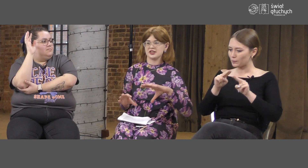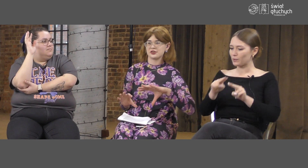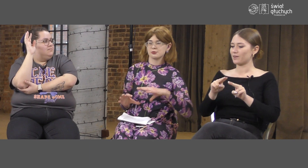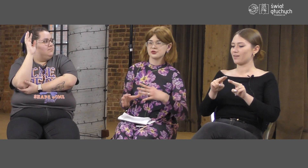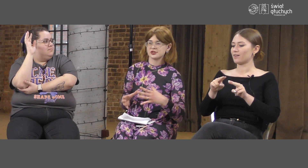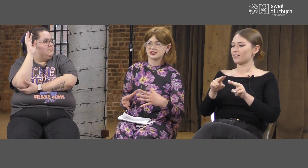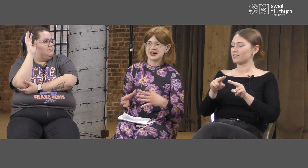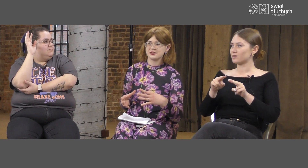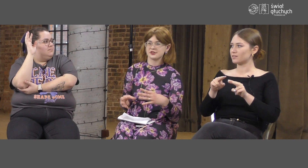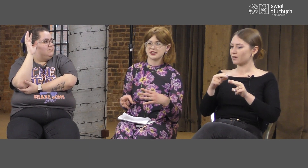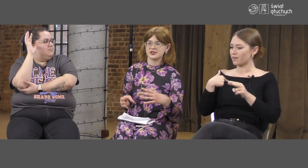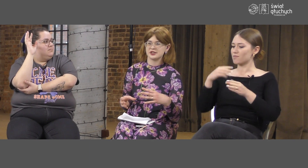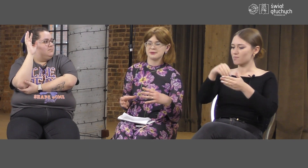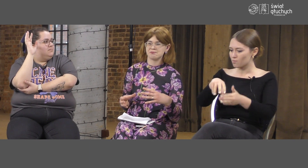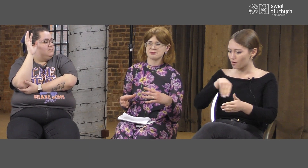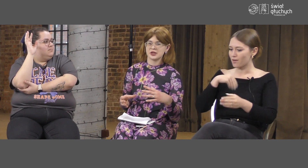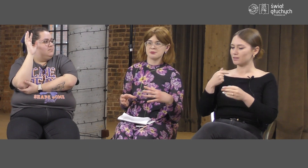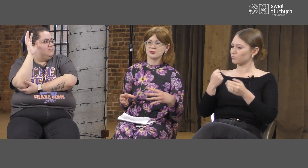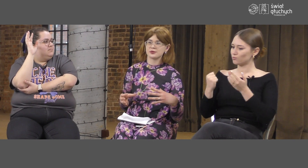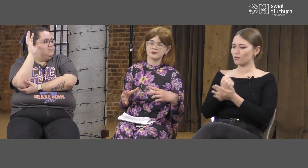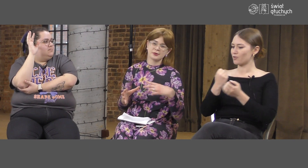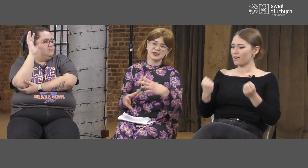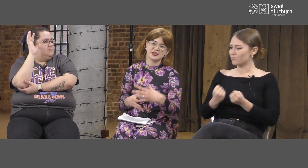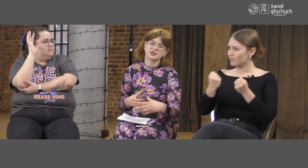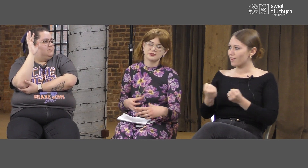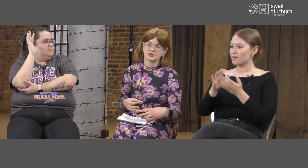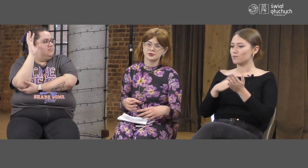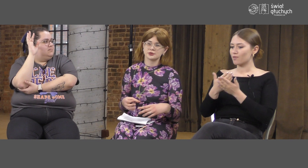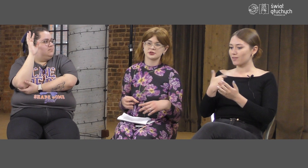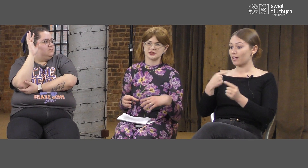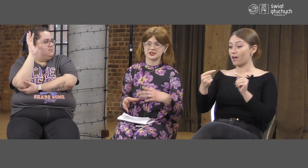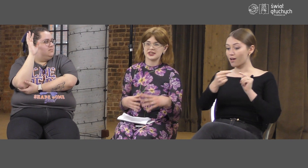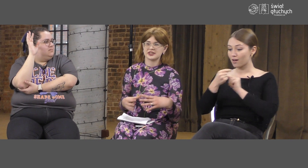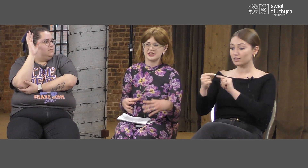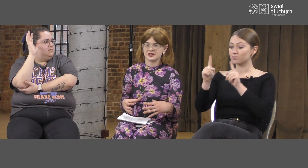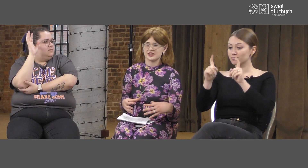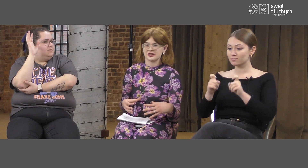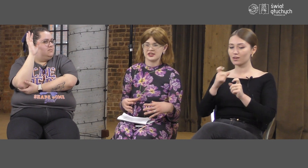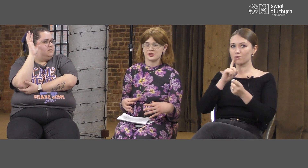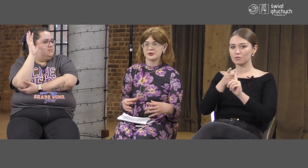to prove my worth. To earn the right to express myself in discussions, and so on.